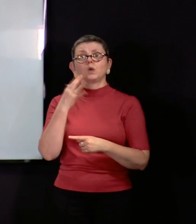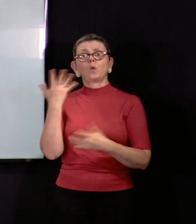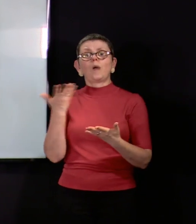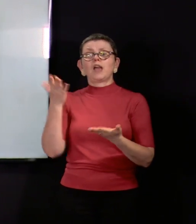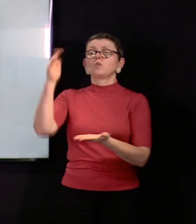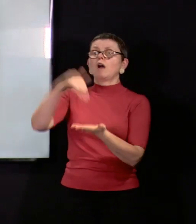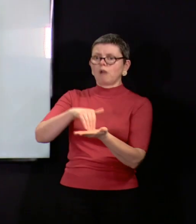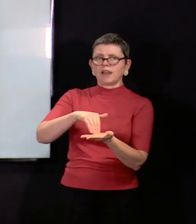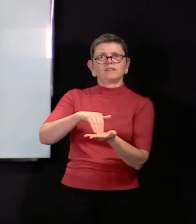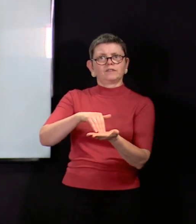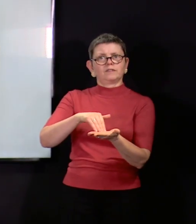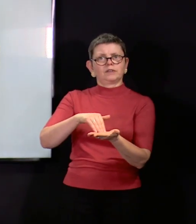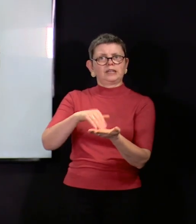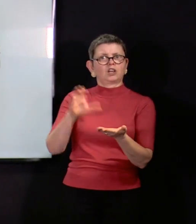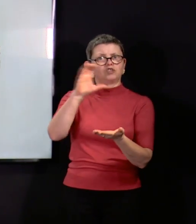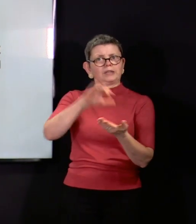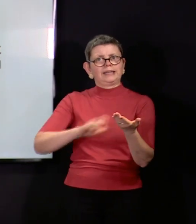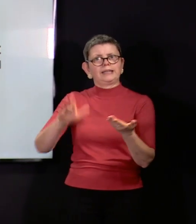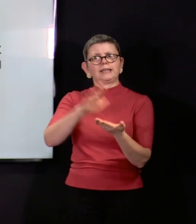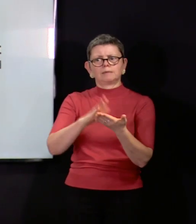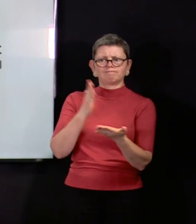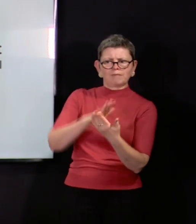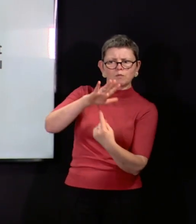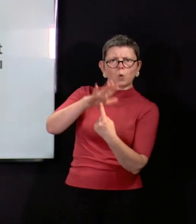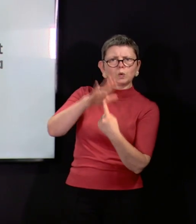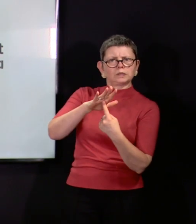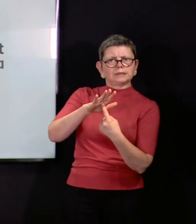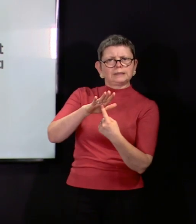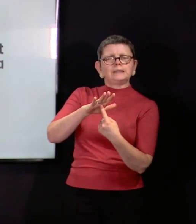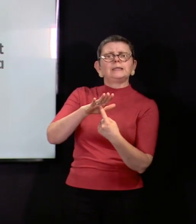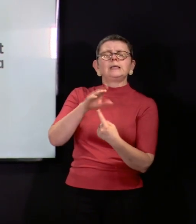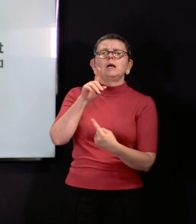and we have to take that very very seriously. Unfortunately it's not a simple test that